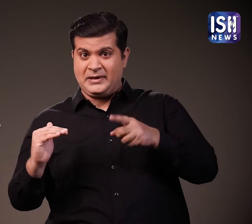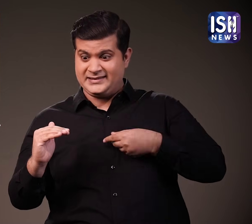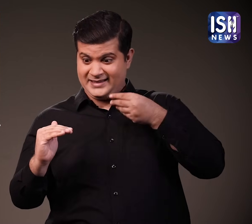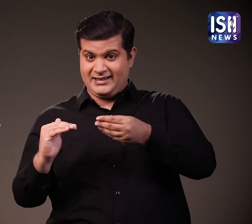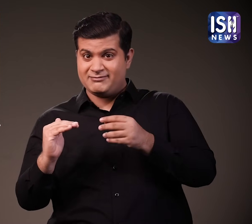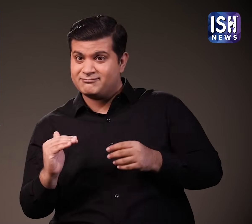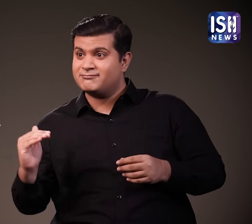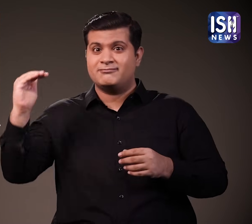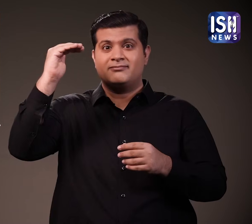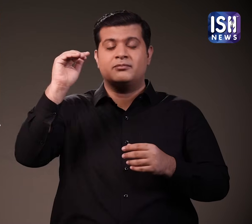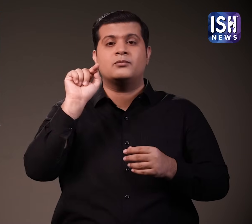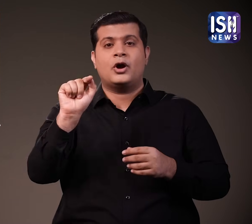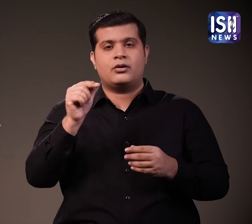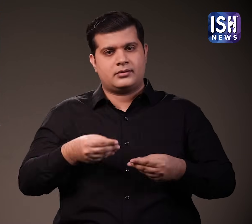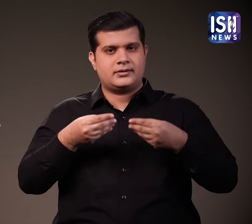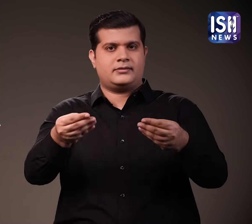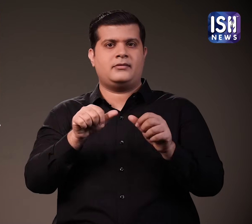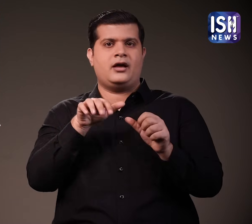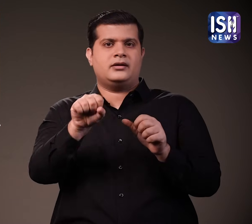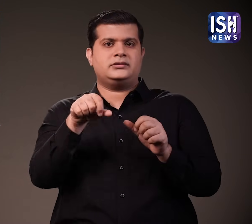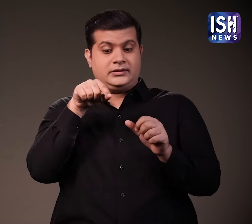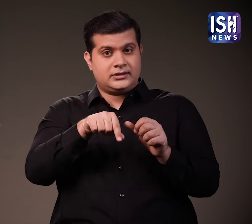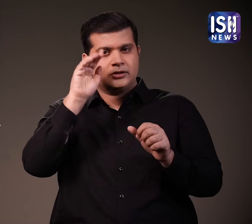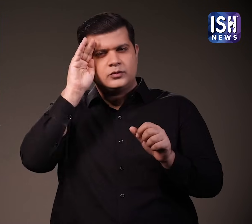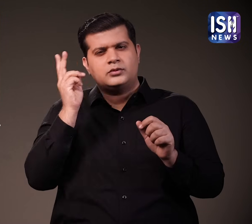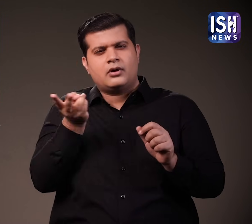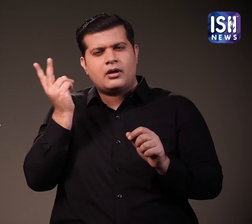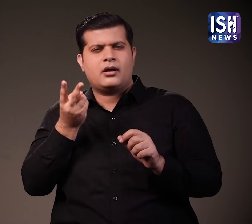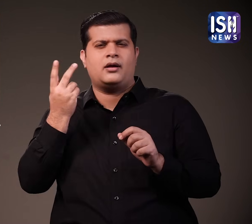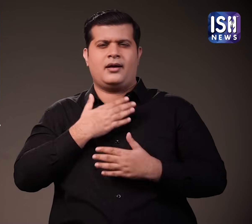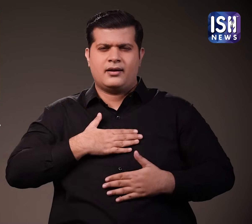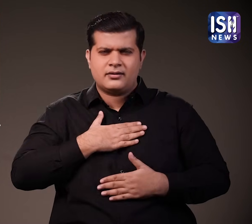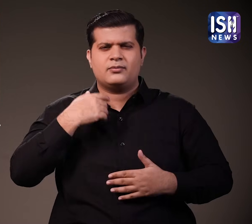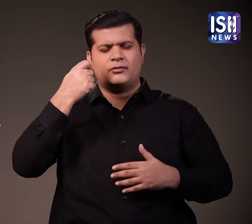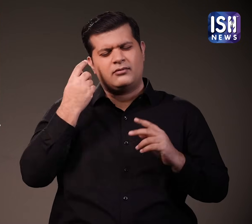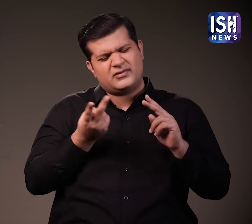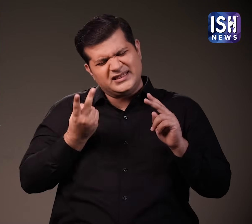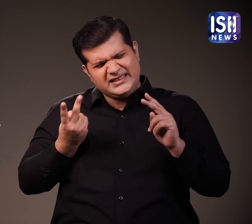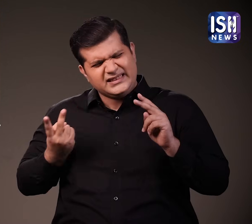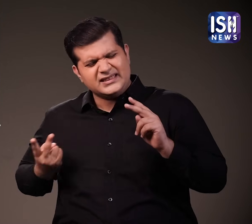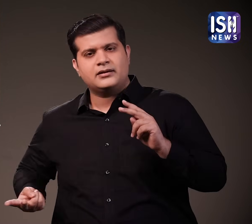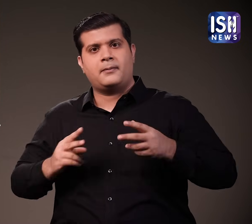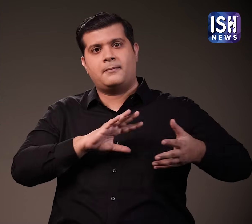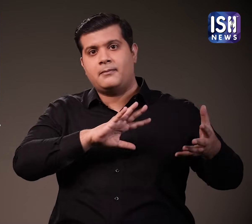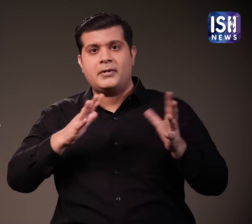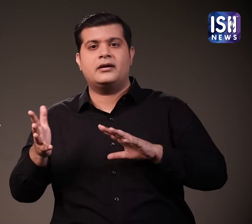Inorder to bring the Deaf at par with the hearing, ISH was launched to give accesible news, movies, etc.